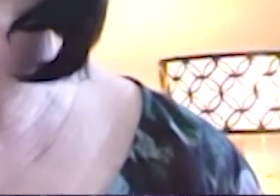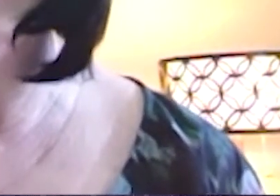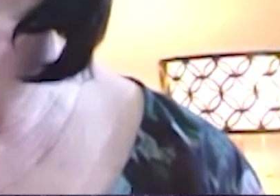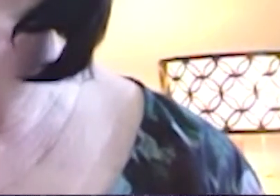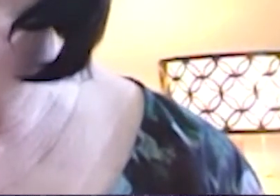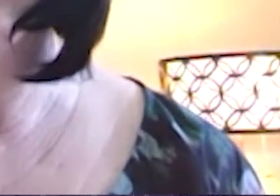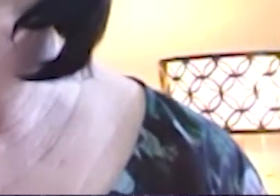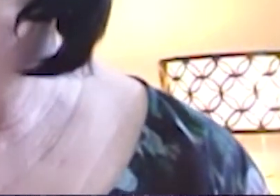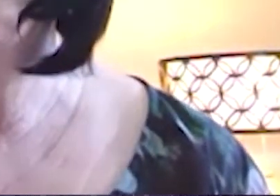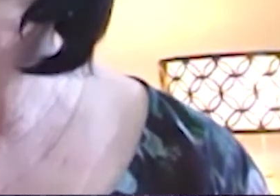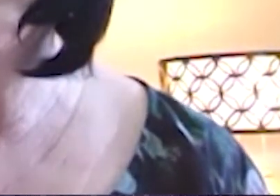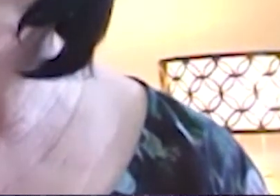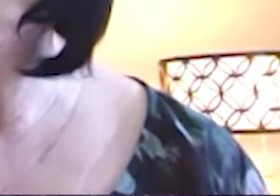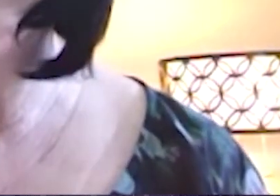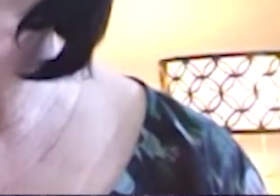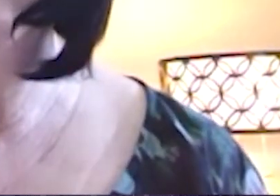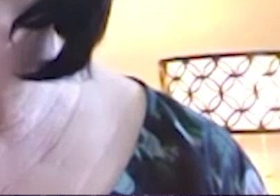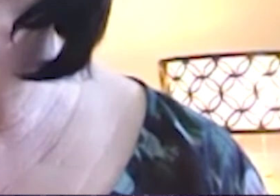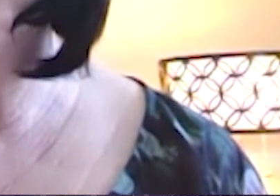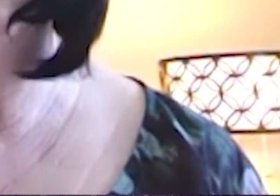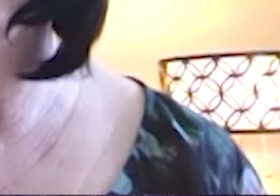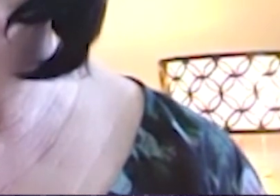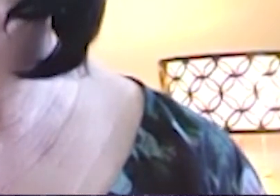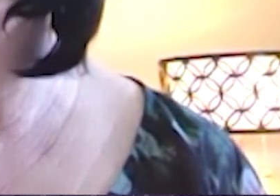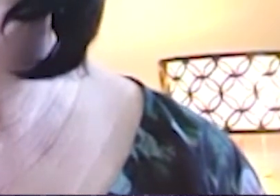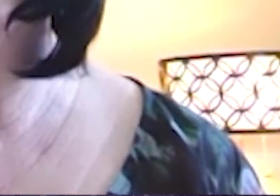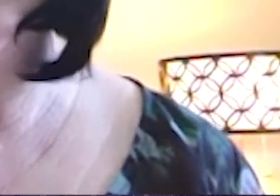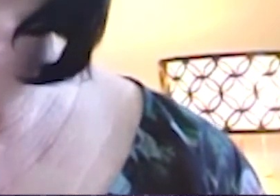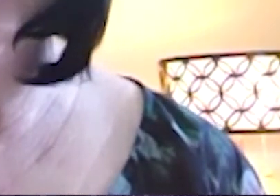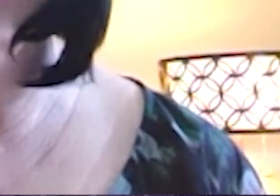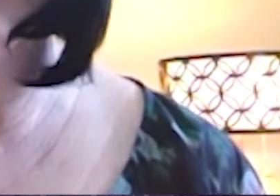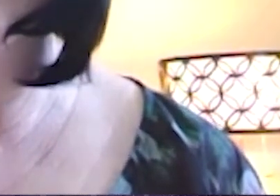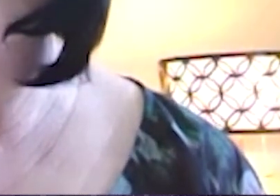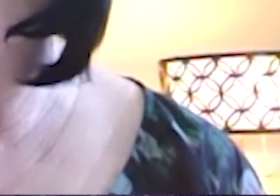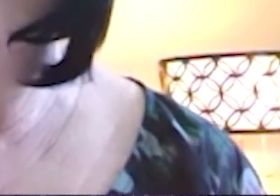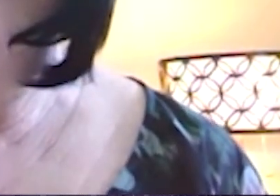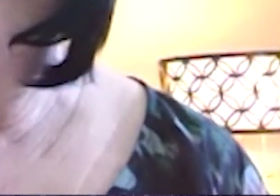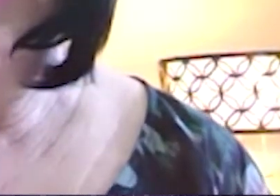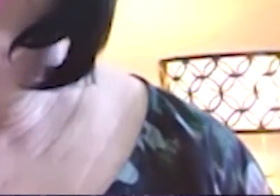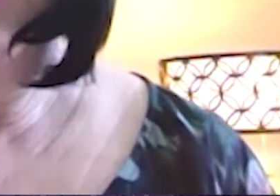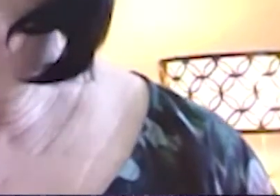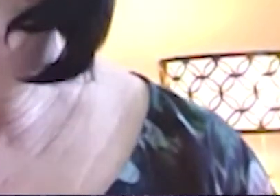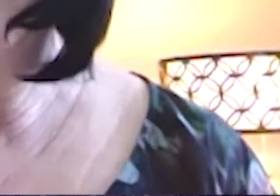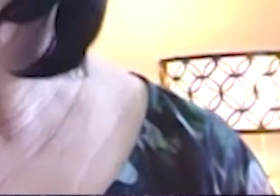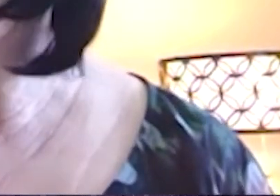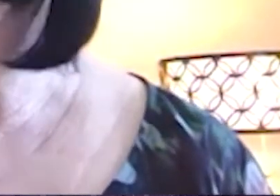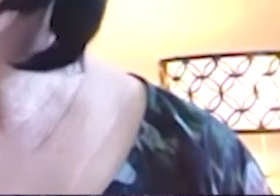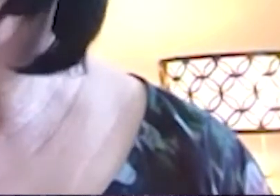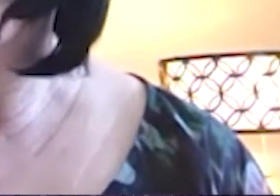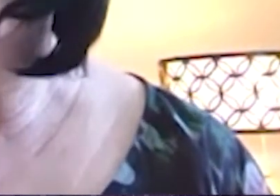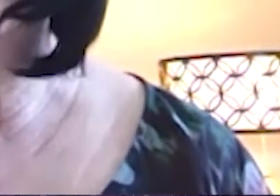signing, recognizing April as the month of the military child. While we regularly honor and